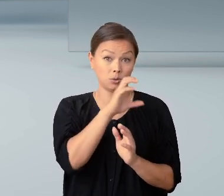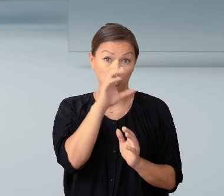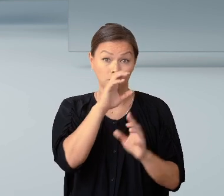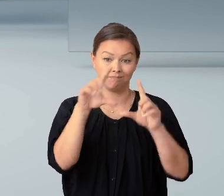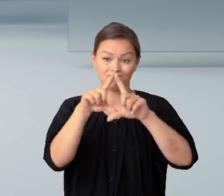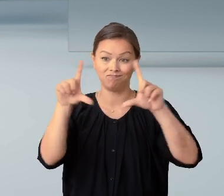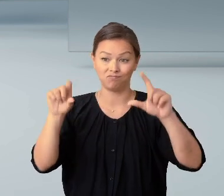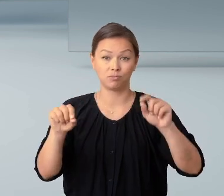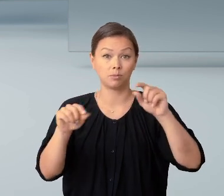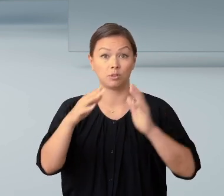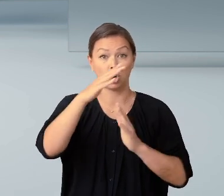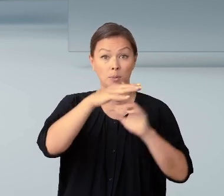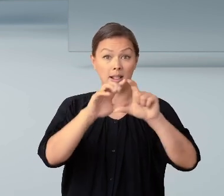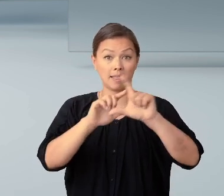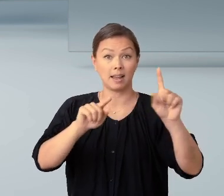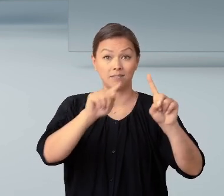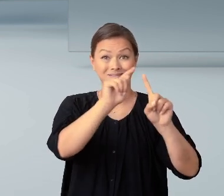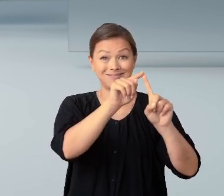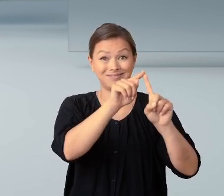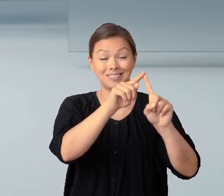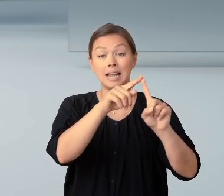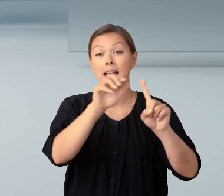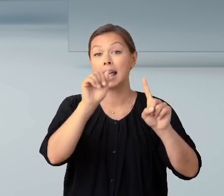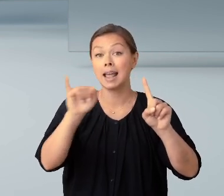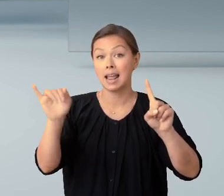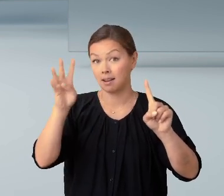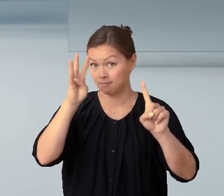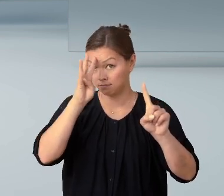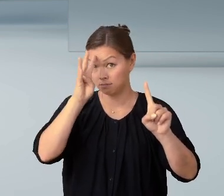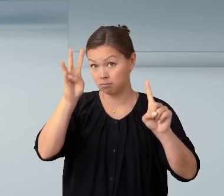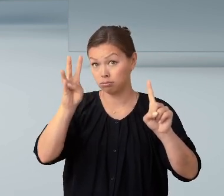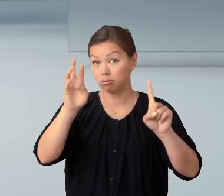left, "AI-generated content may be incorrect." So we wanna validate